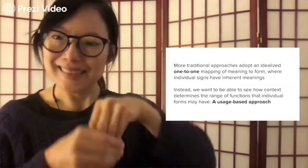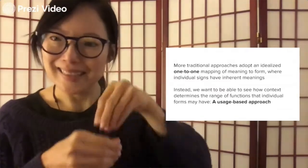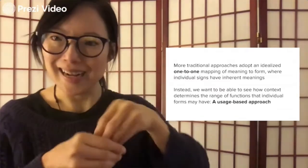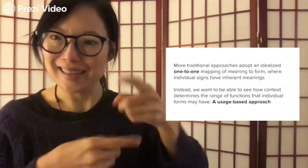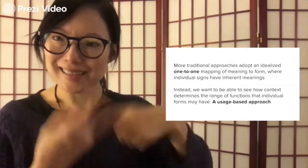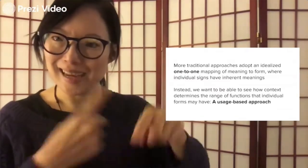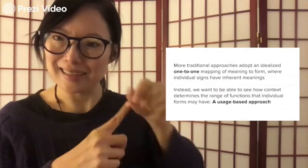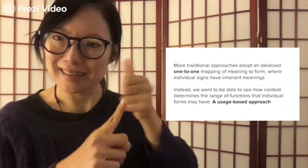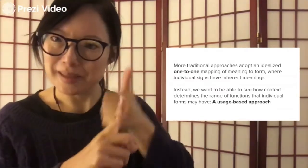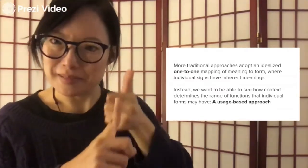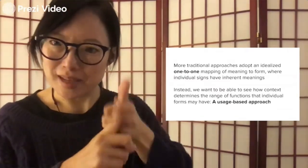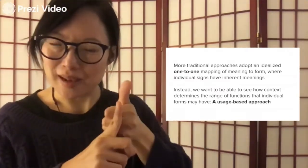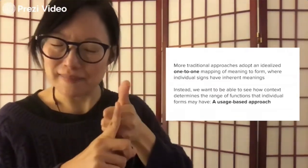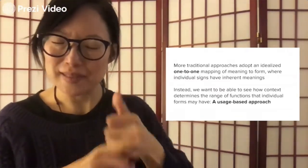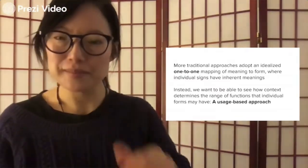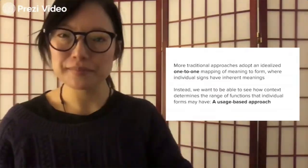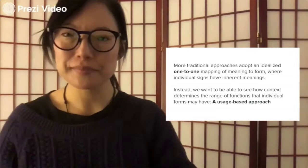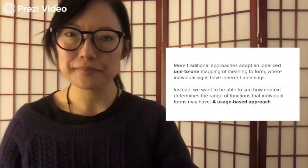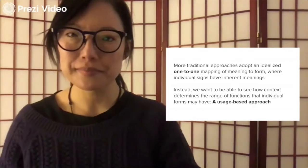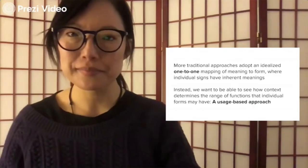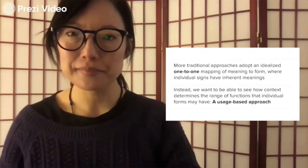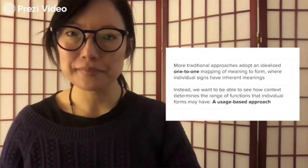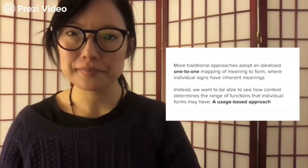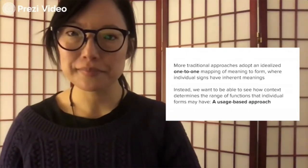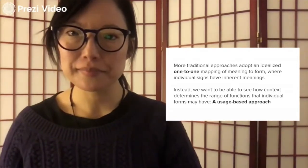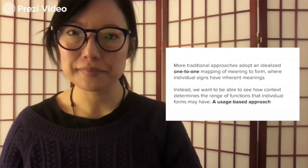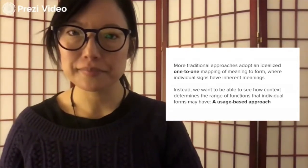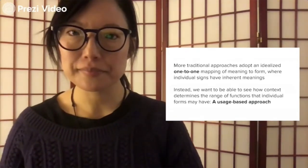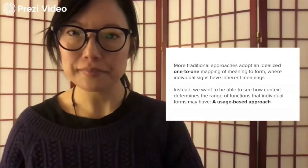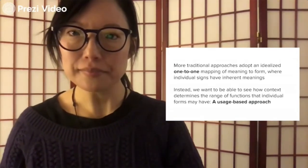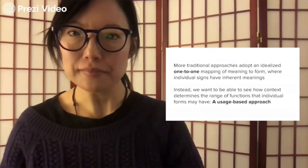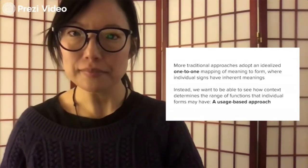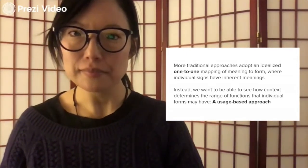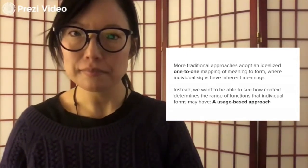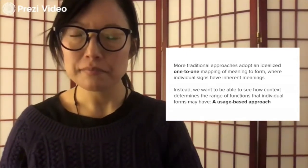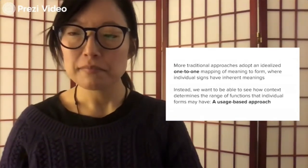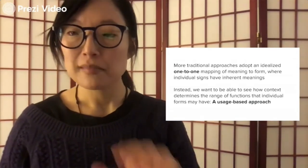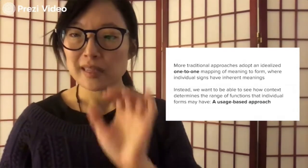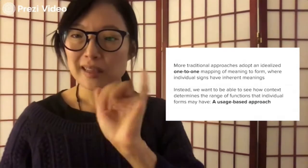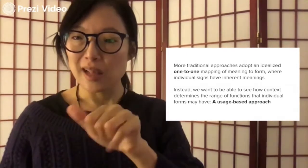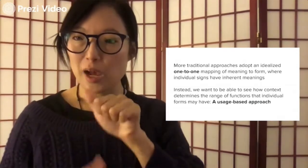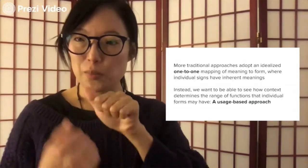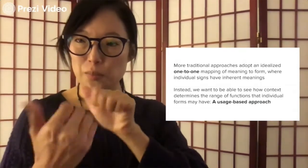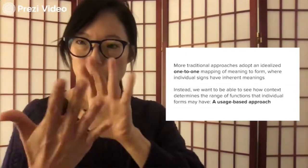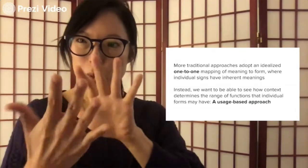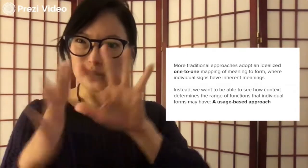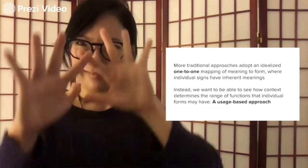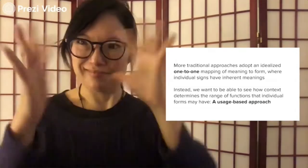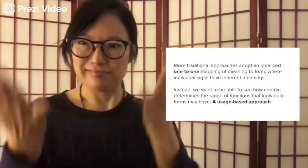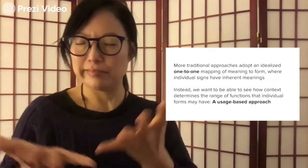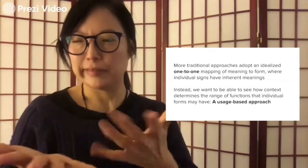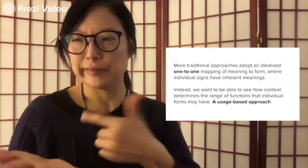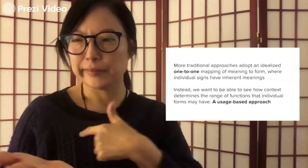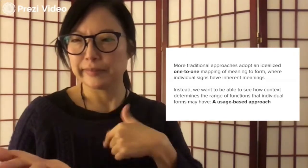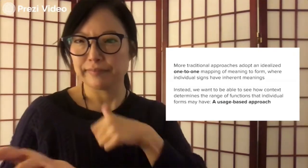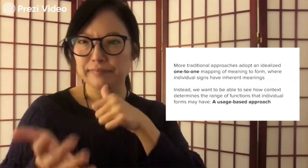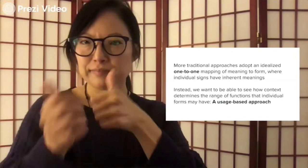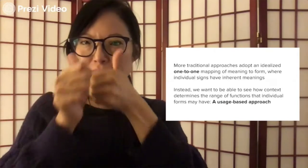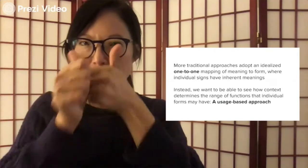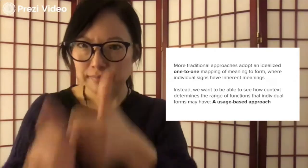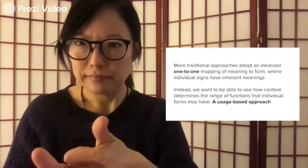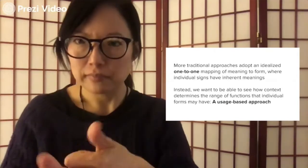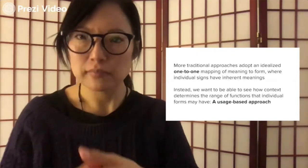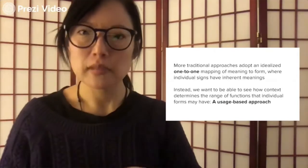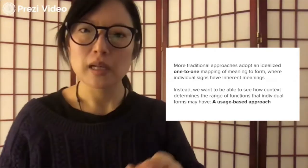sign in which it occurs. Those are not all the approaches that